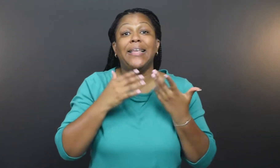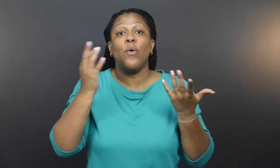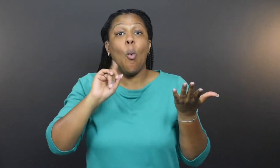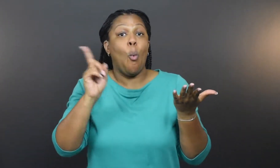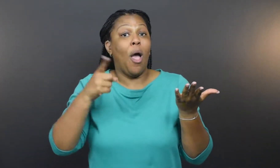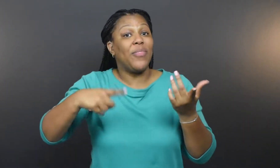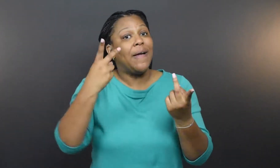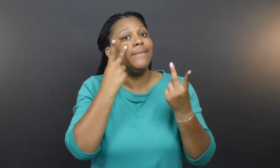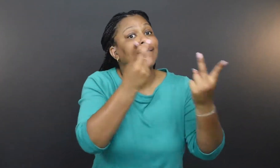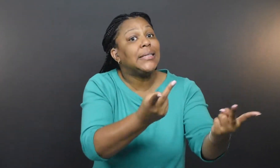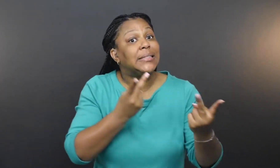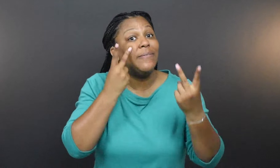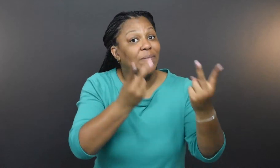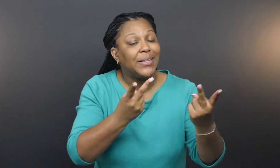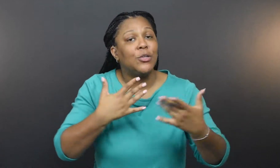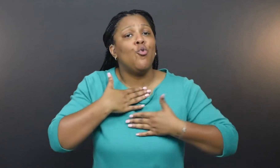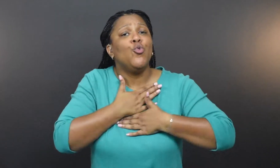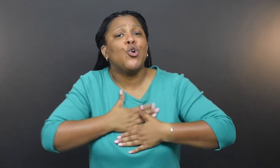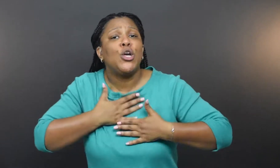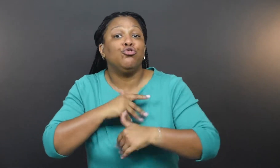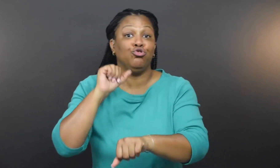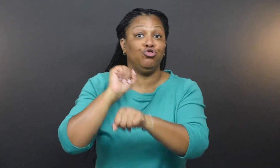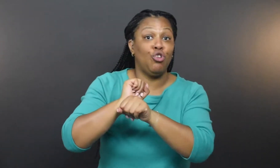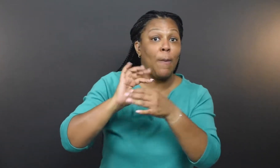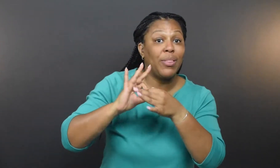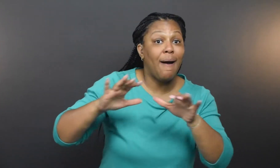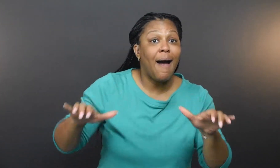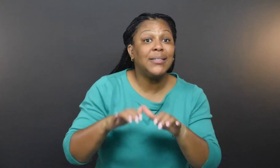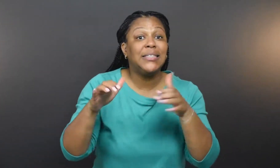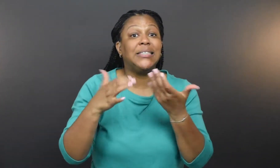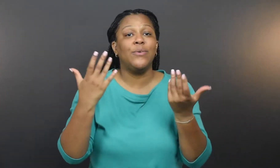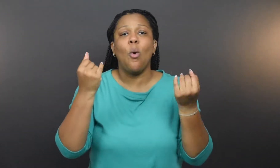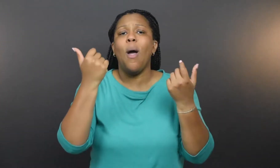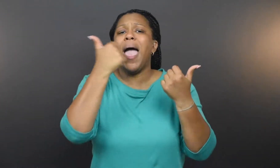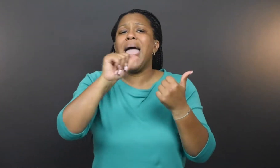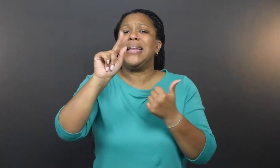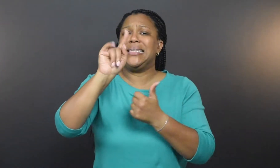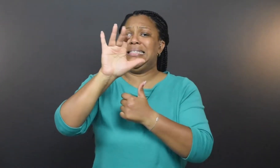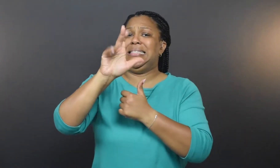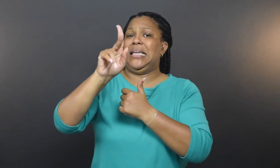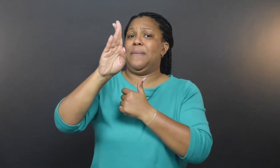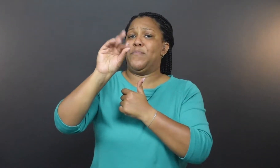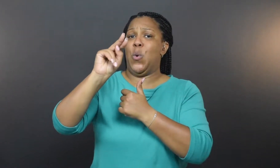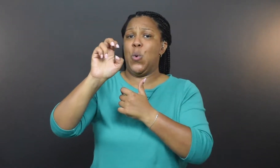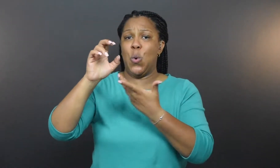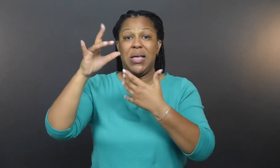recreational or job-related activities, incidence of tickborne disease can be high.